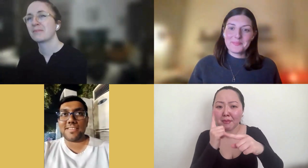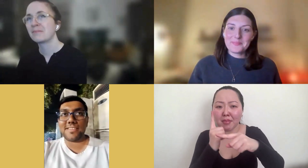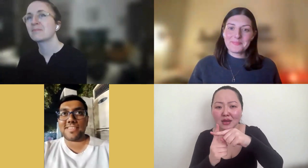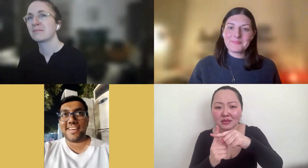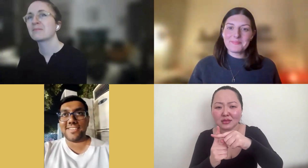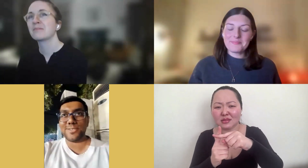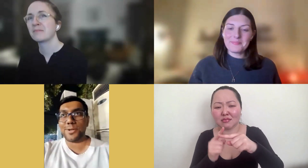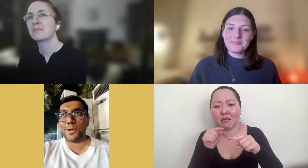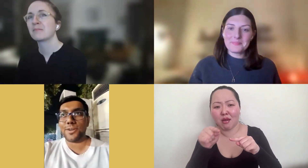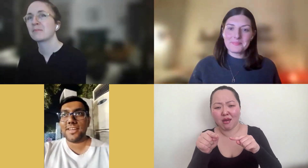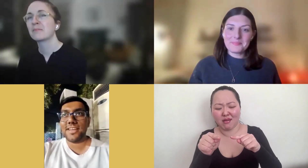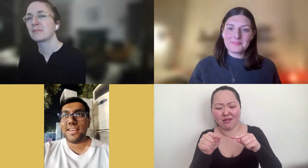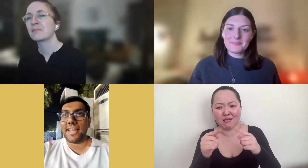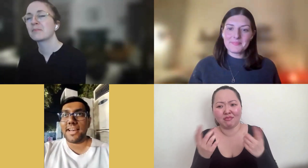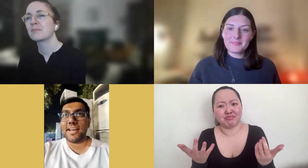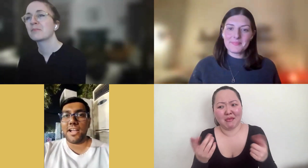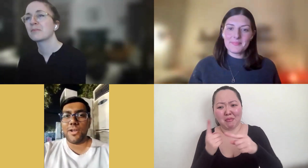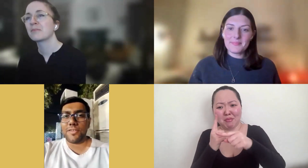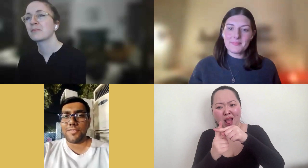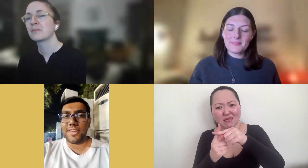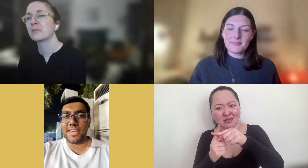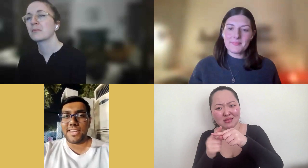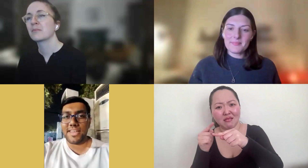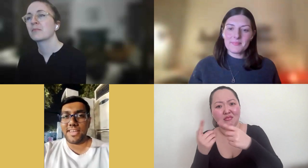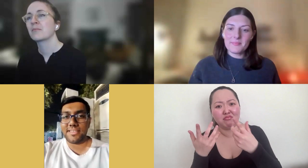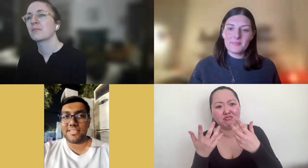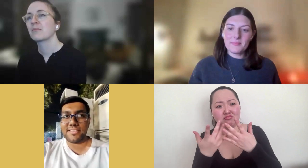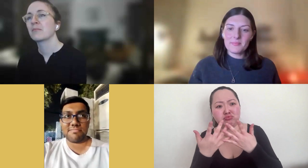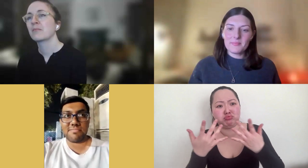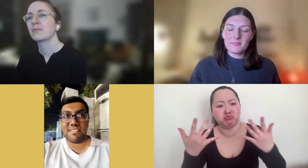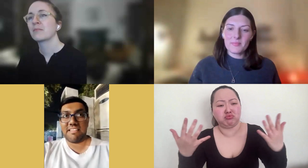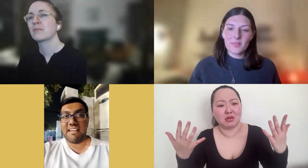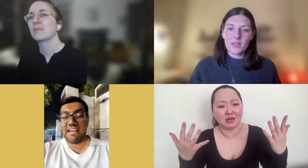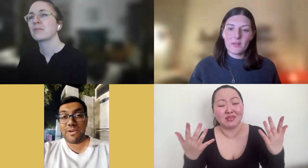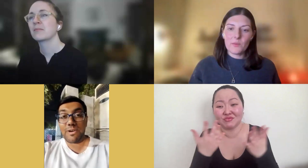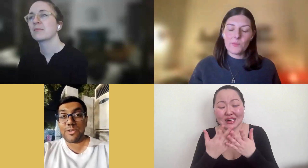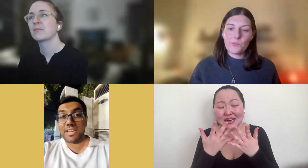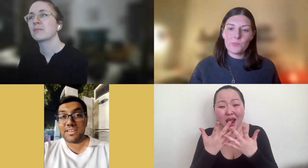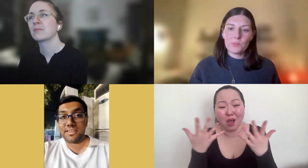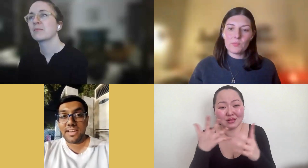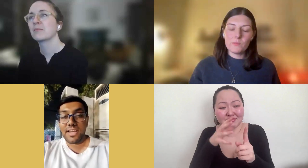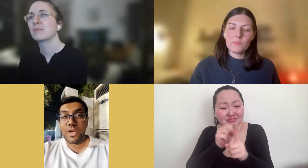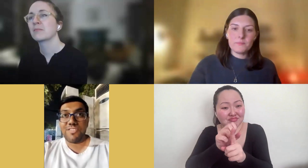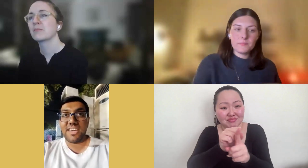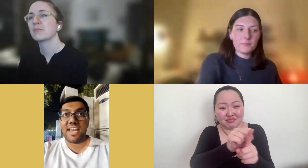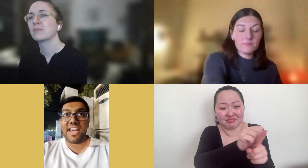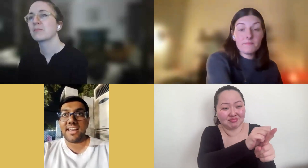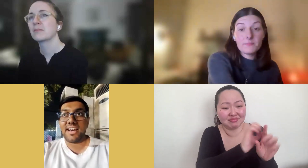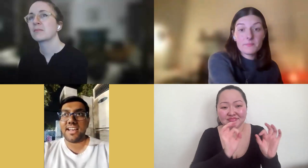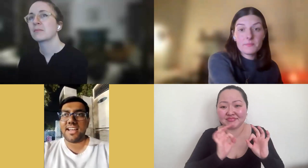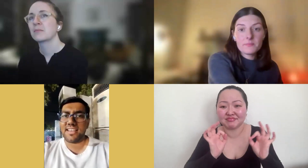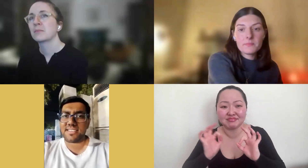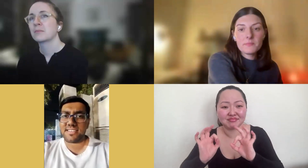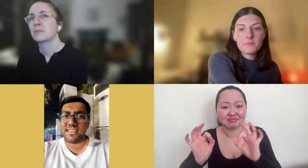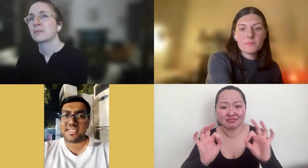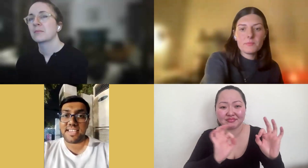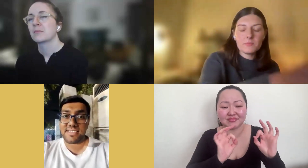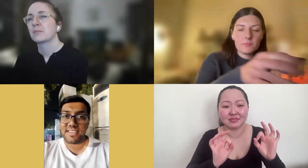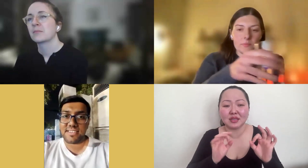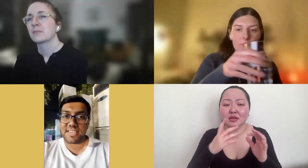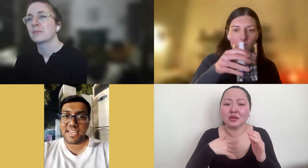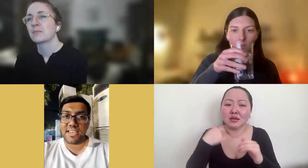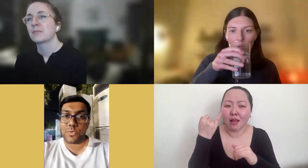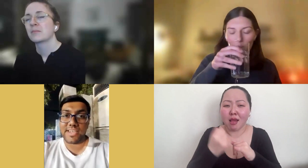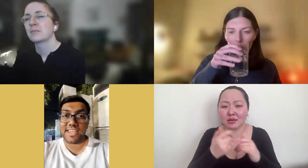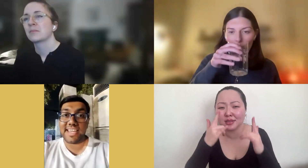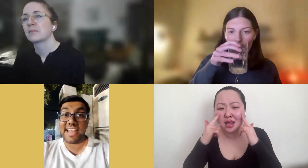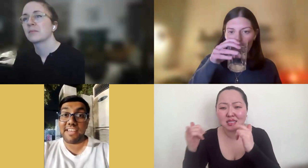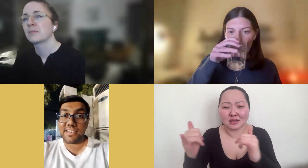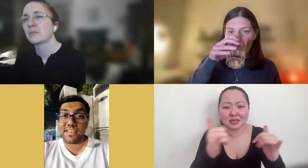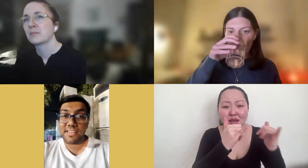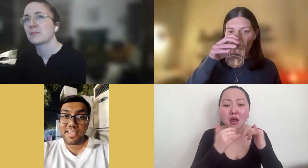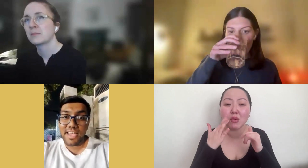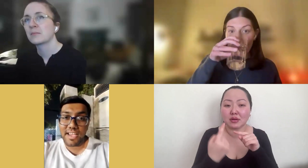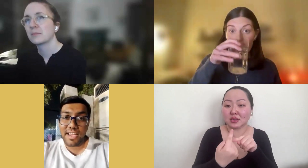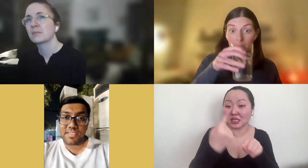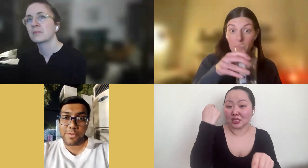the plus sign tells you a lot. A lot of it is undocumented. We had our last census in 2011.